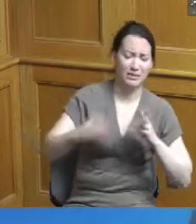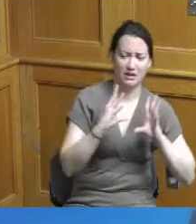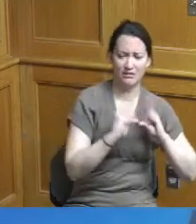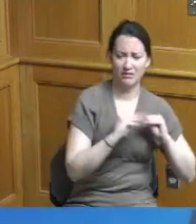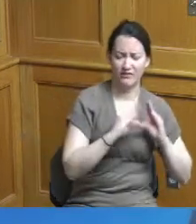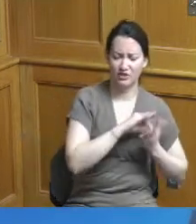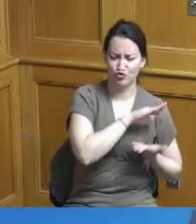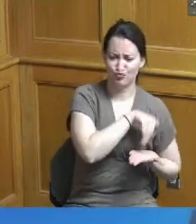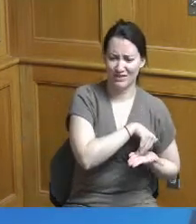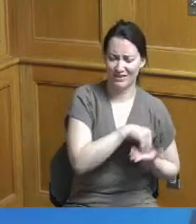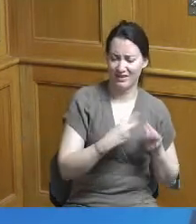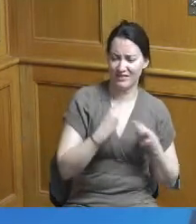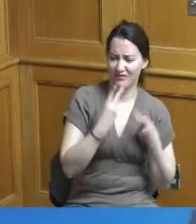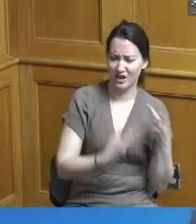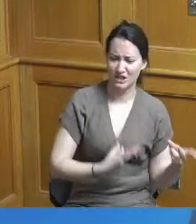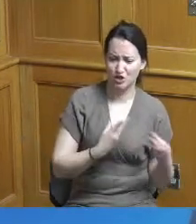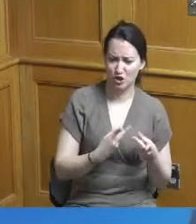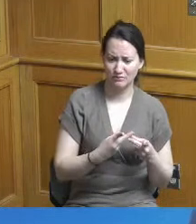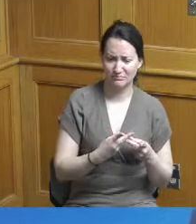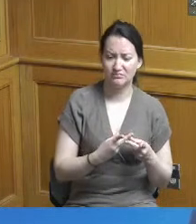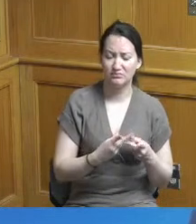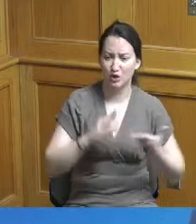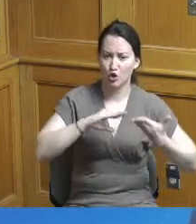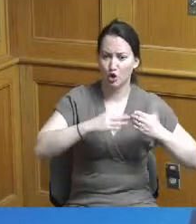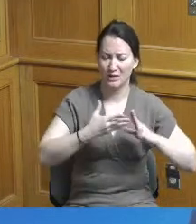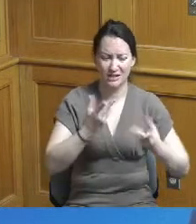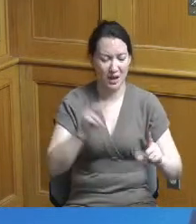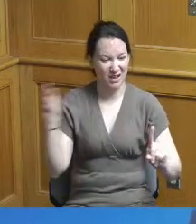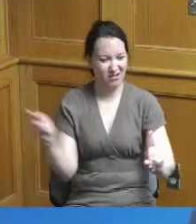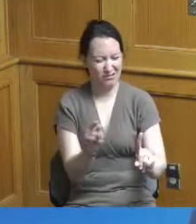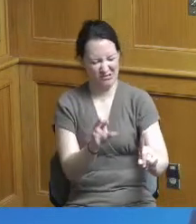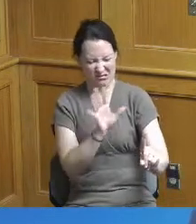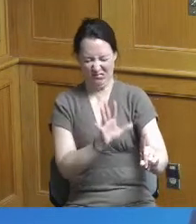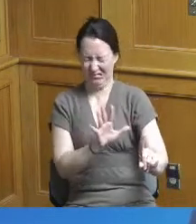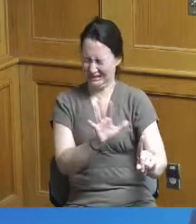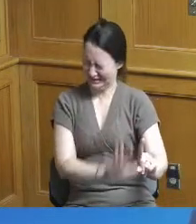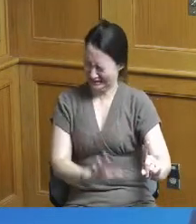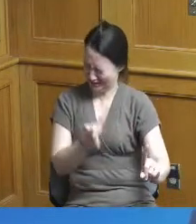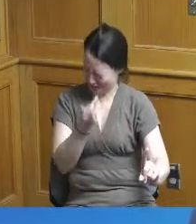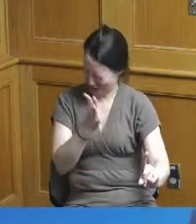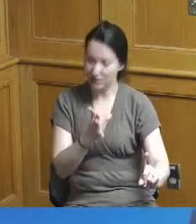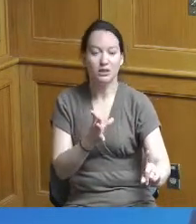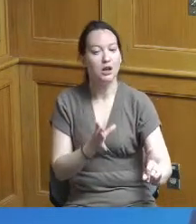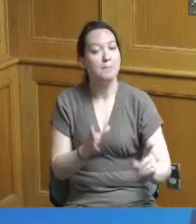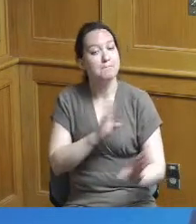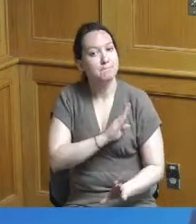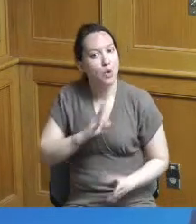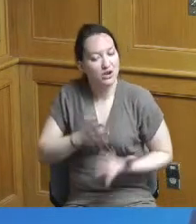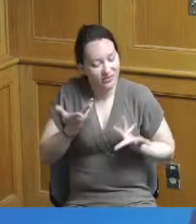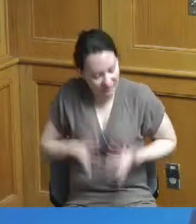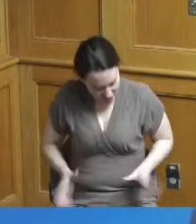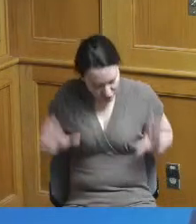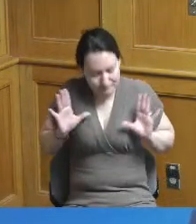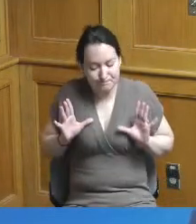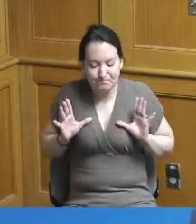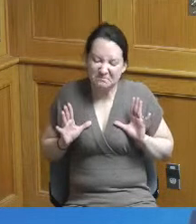infrastructure of the community ultimately this was done the Board over the course of better part